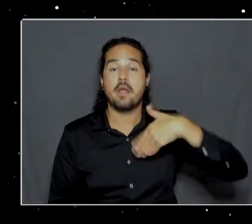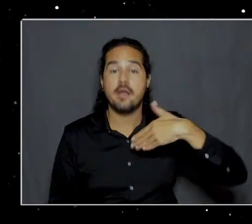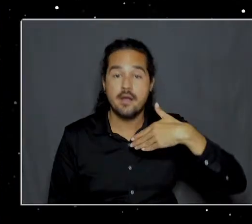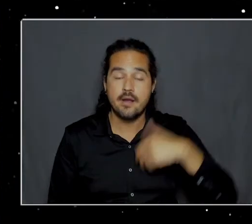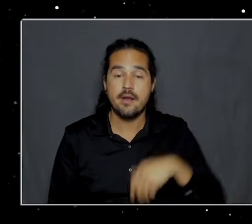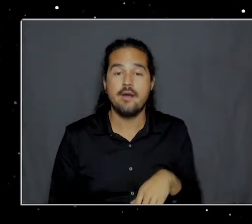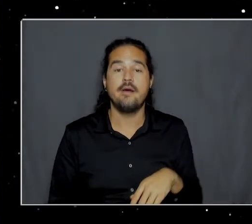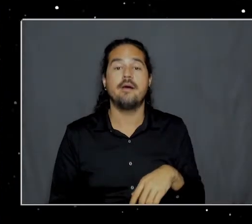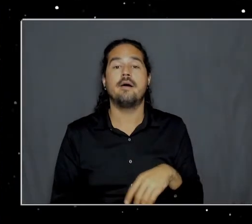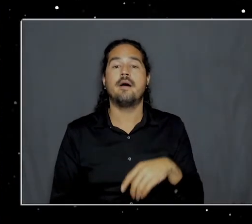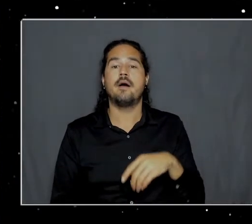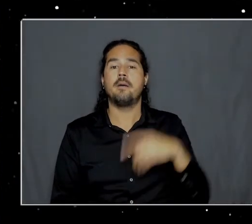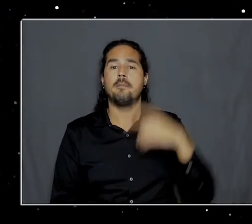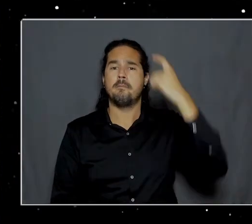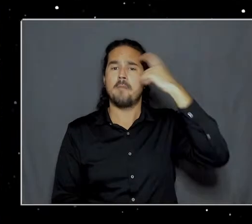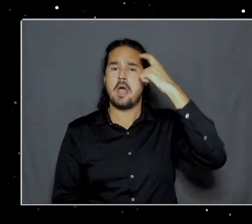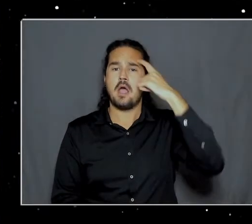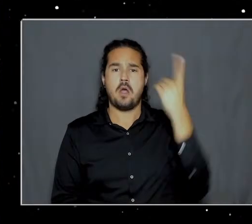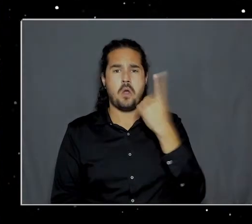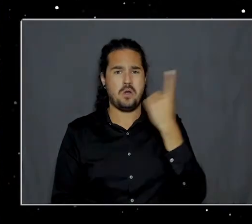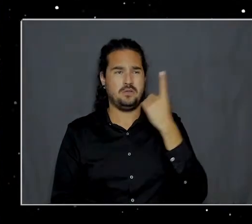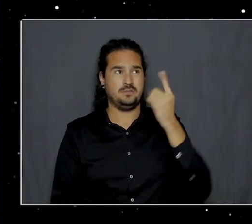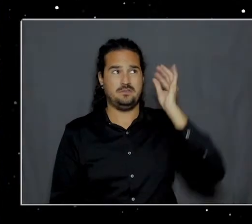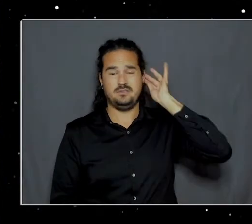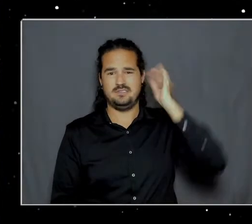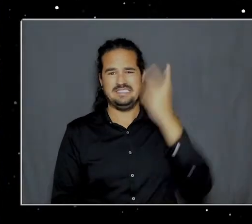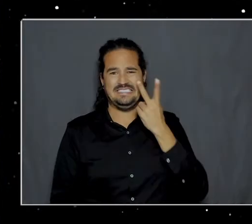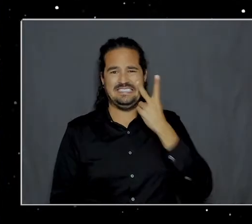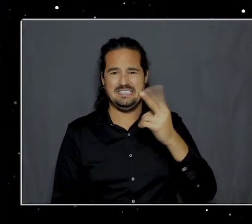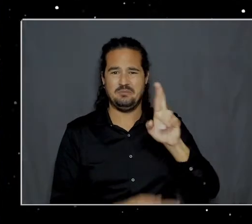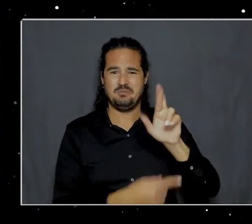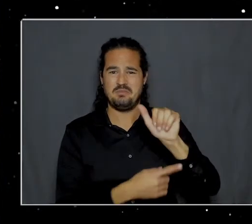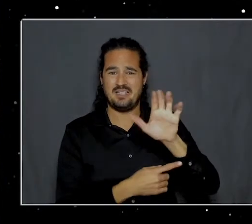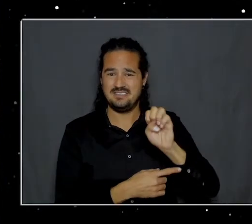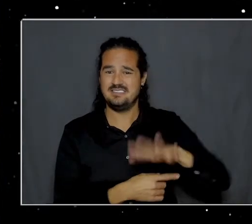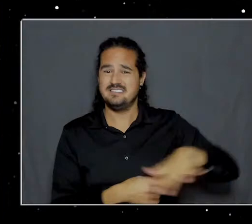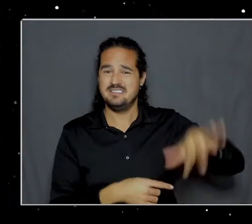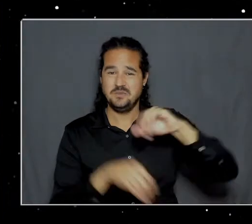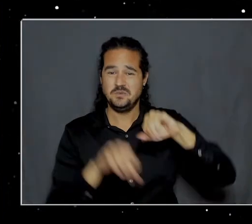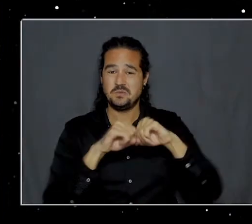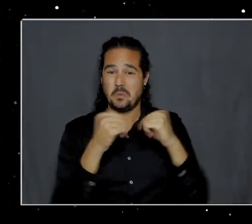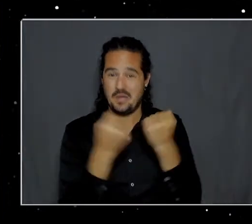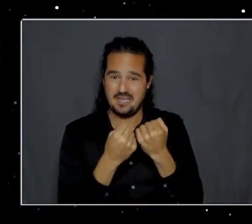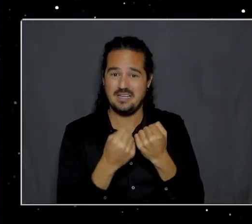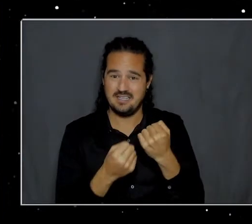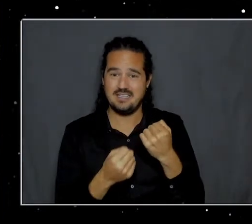NOT GOING TO HAPPEN. THE UNCONSCIOUS MIND SEES RACE IN THE SOCIETY, BUT WHO WE REALLY ARE, ARE STRUCTURALLY